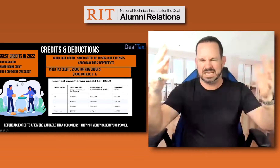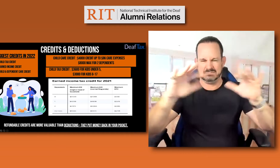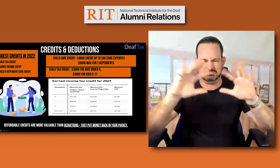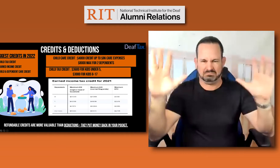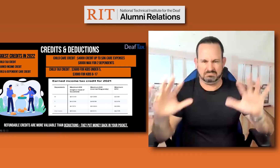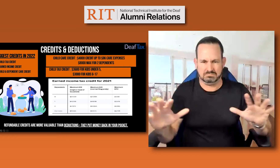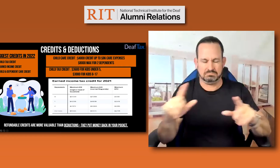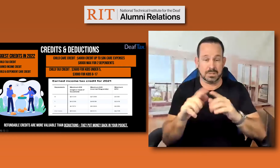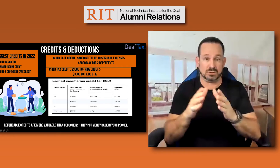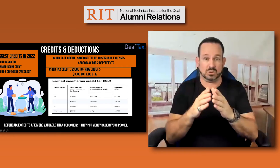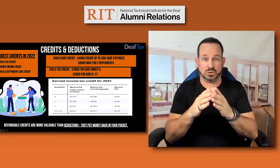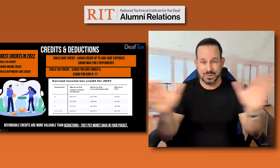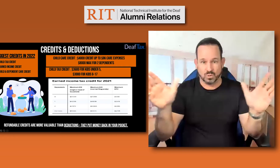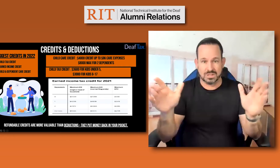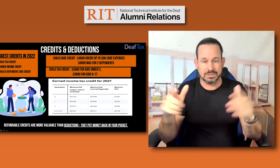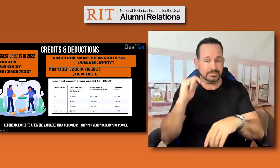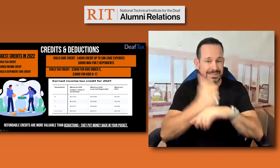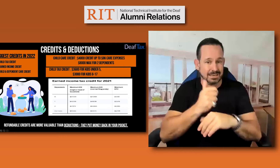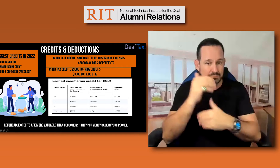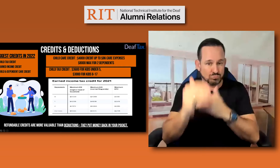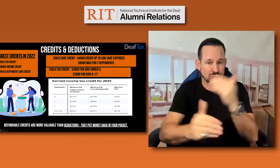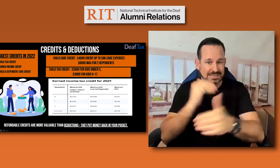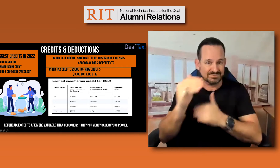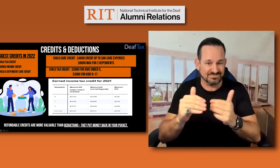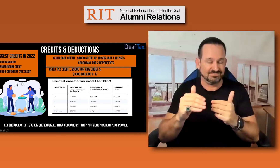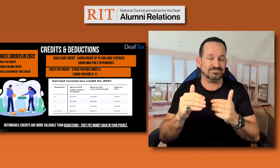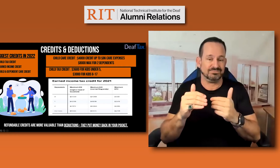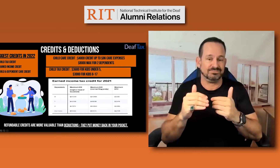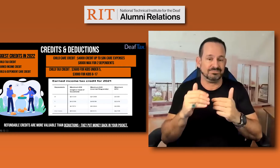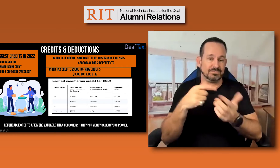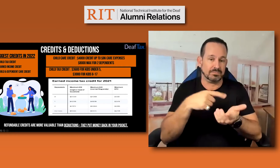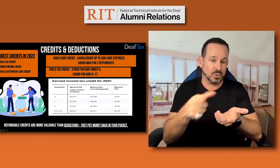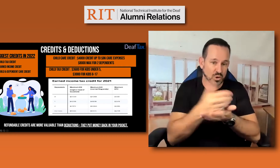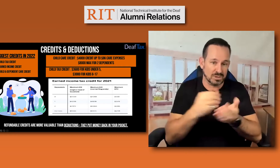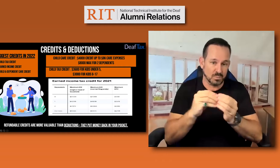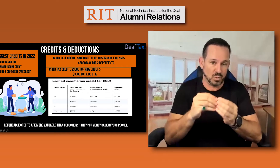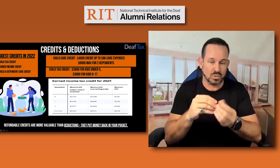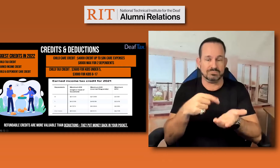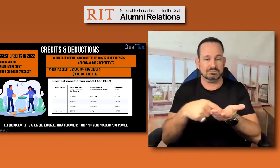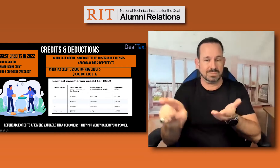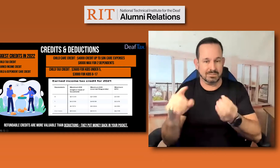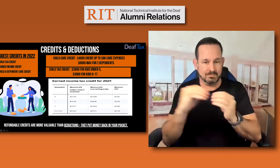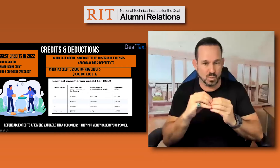very interested in. Generally, our tax system is progressive.